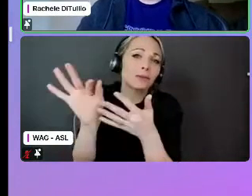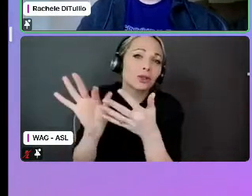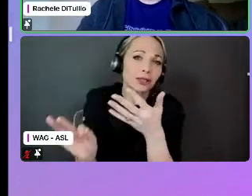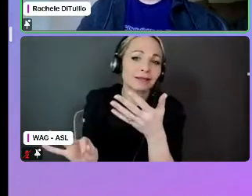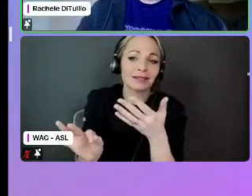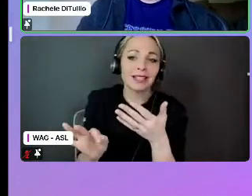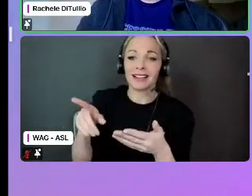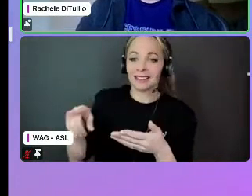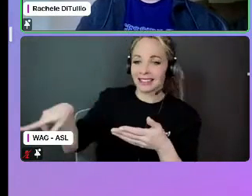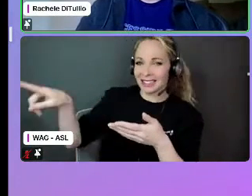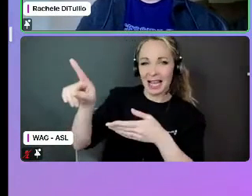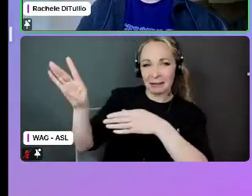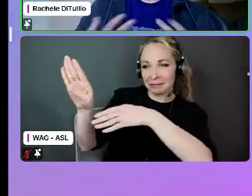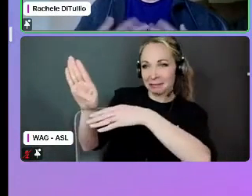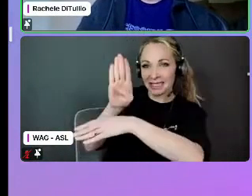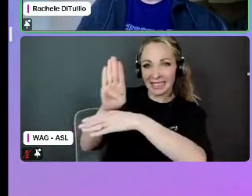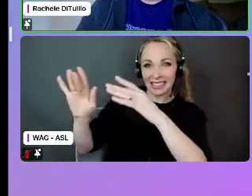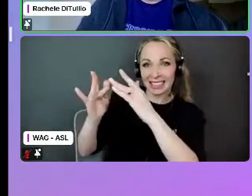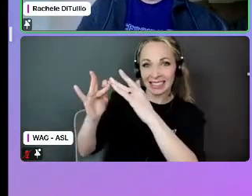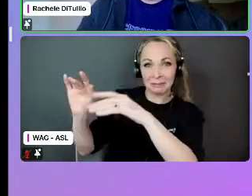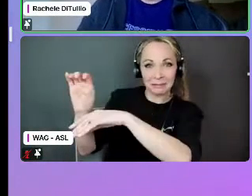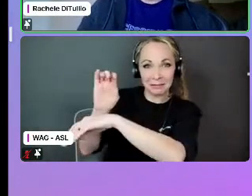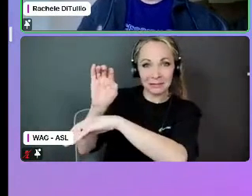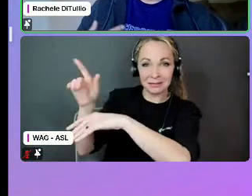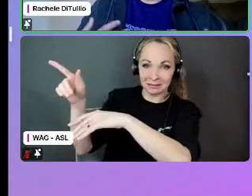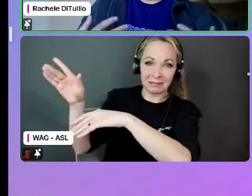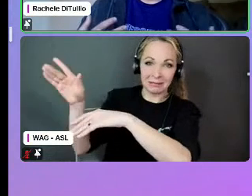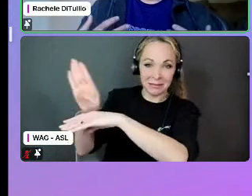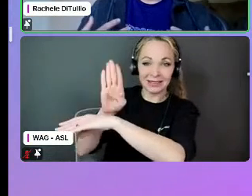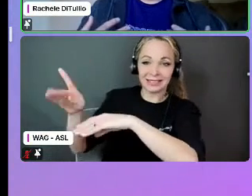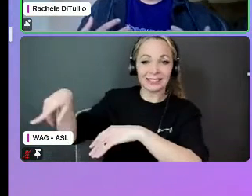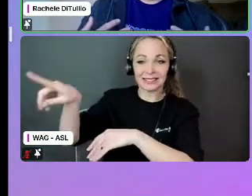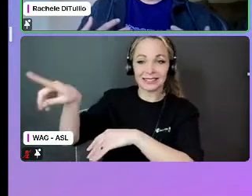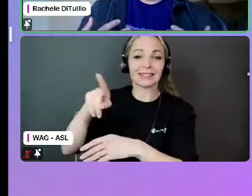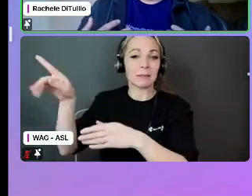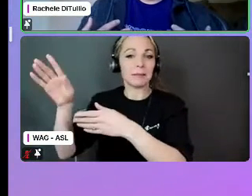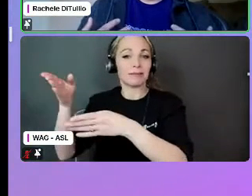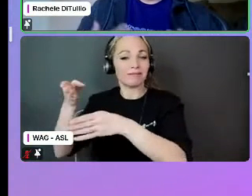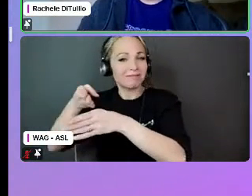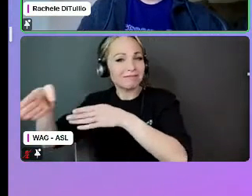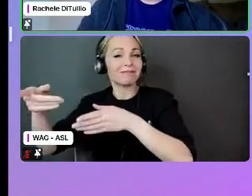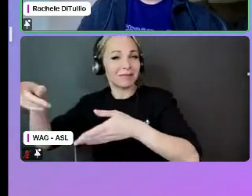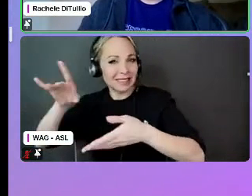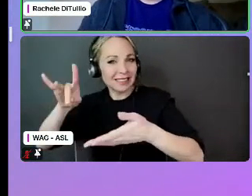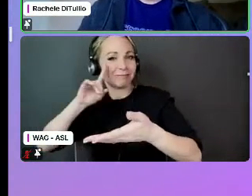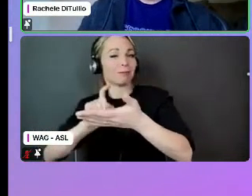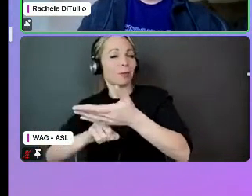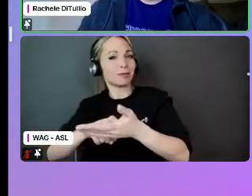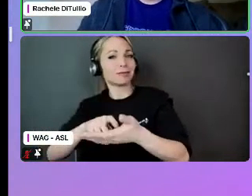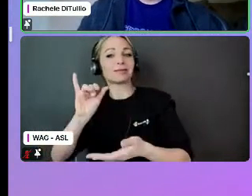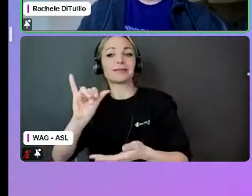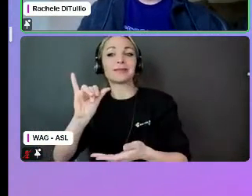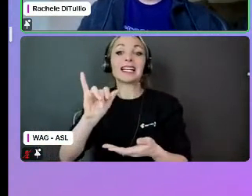was done in the E commerce sector with people things things double their spine things through a